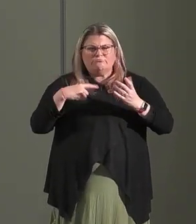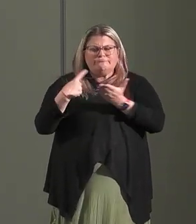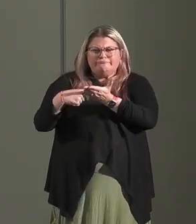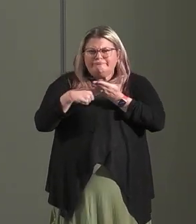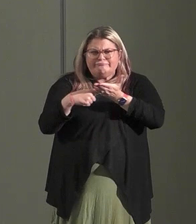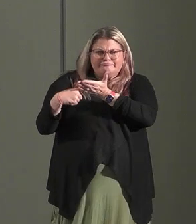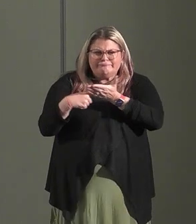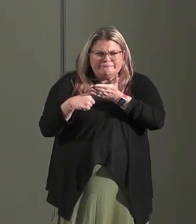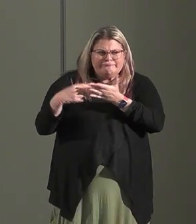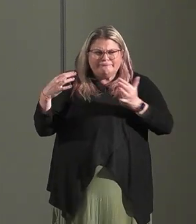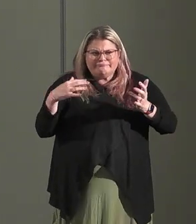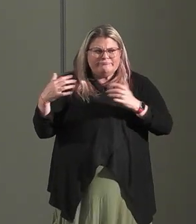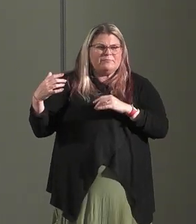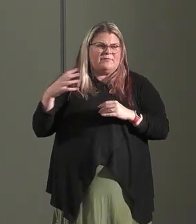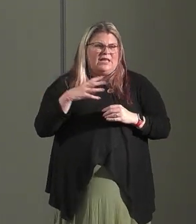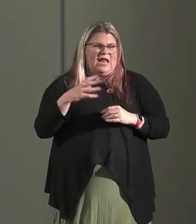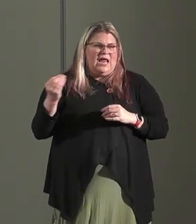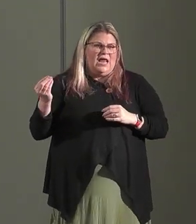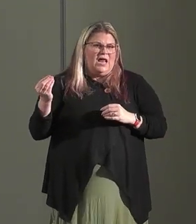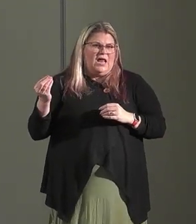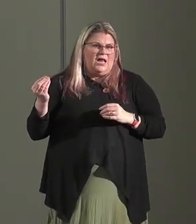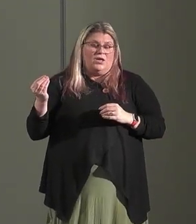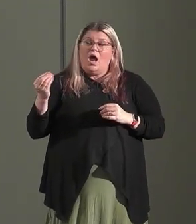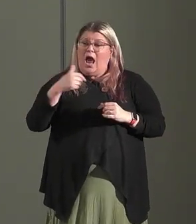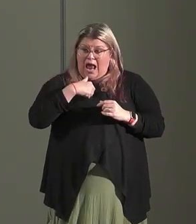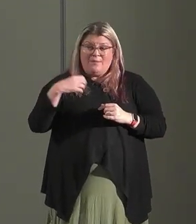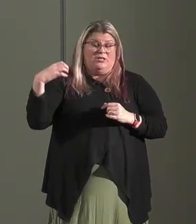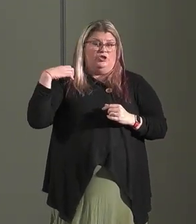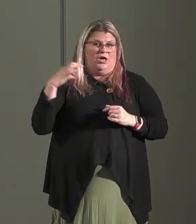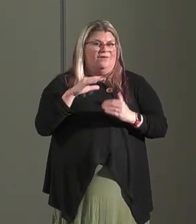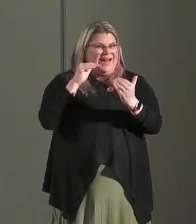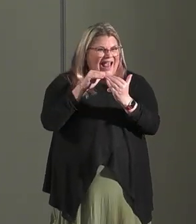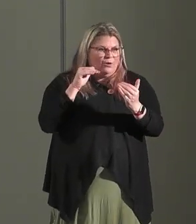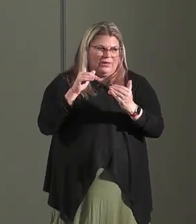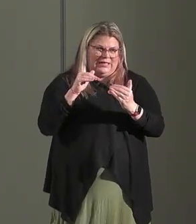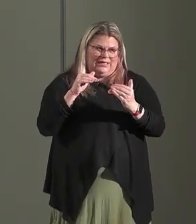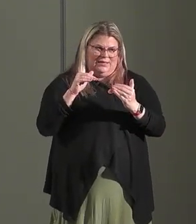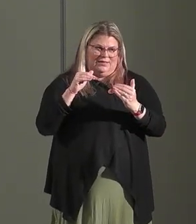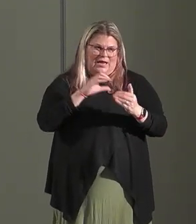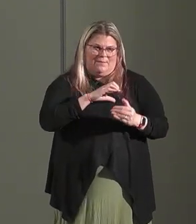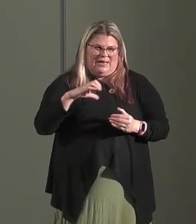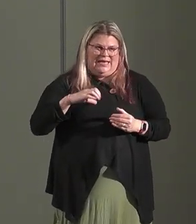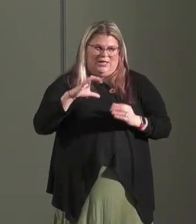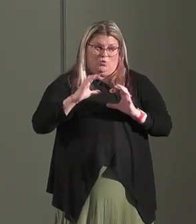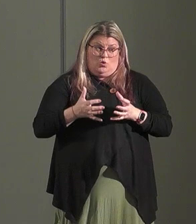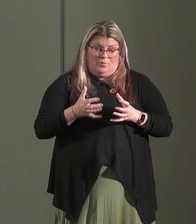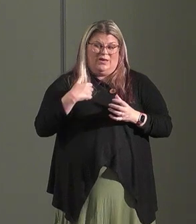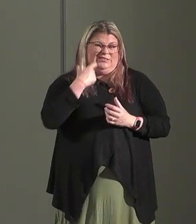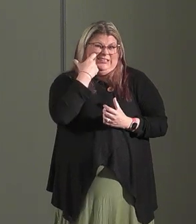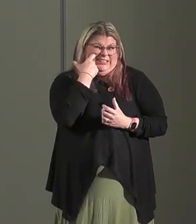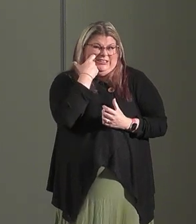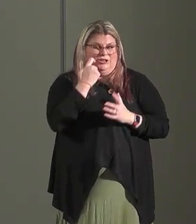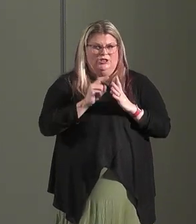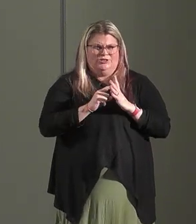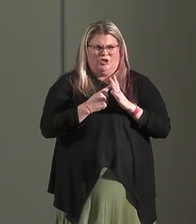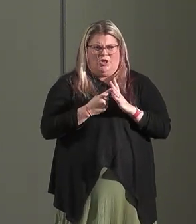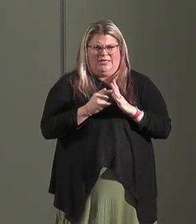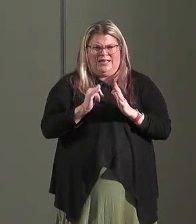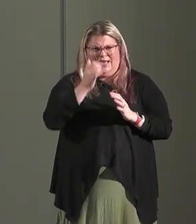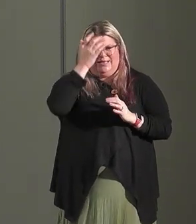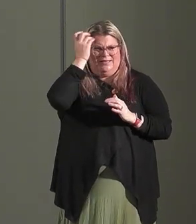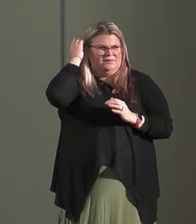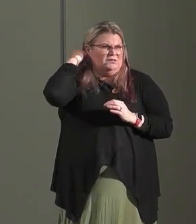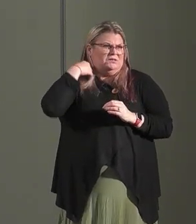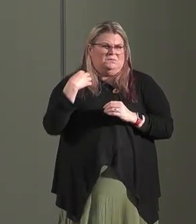But I -- I'm the Chair of the equity community group we just started like within the past year.